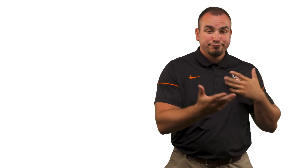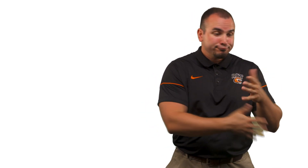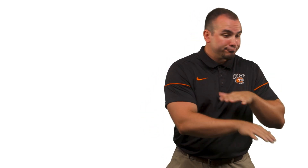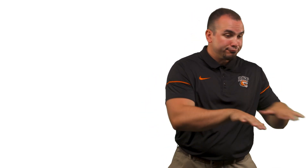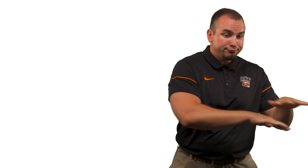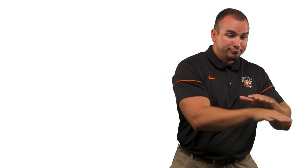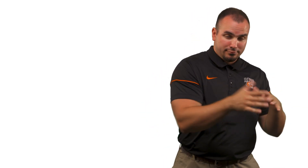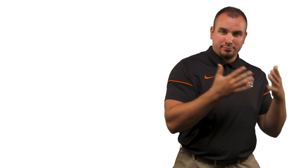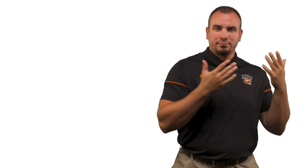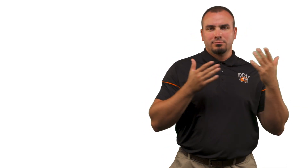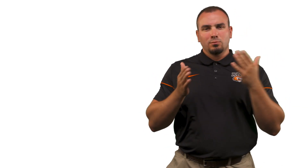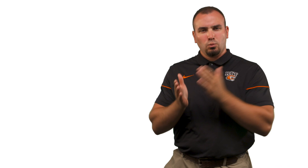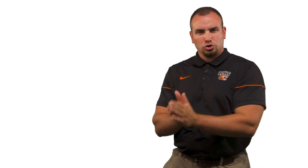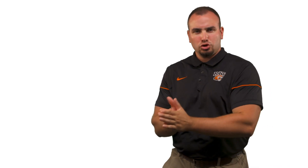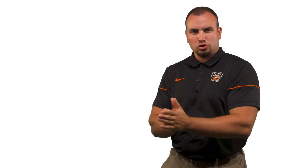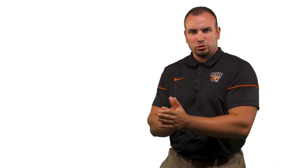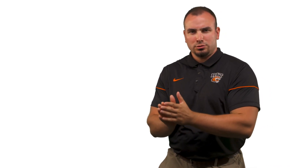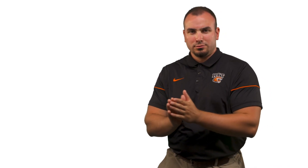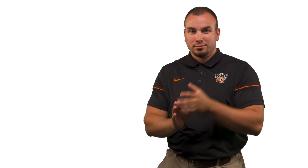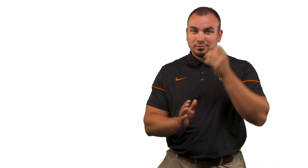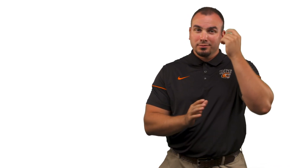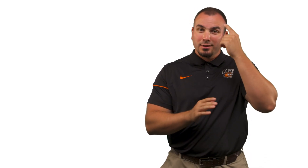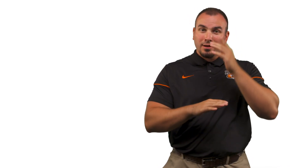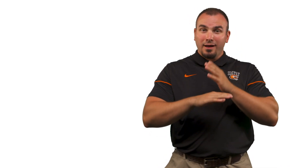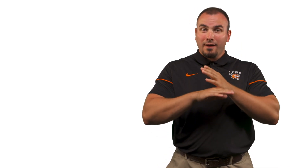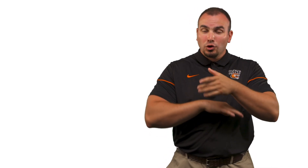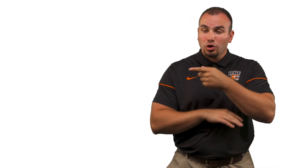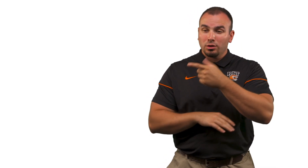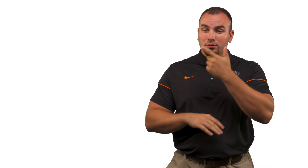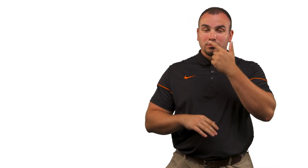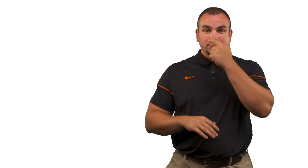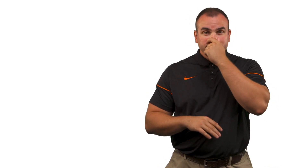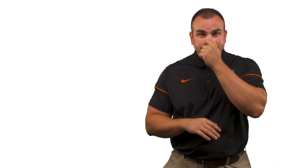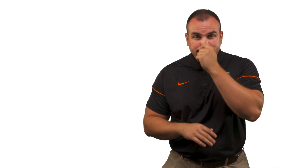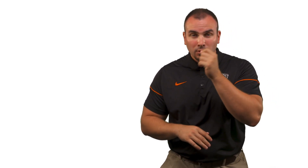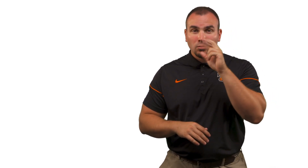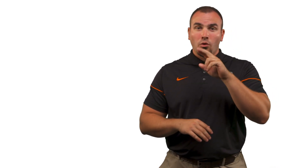after using shared equipment;